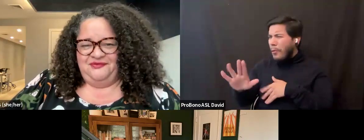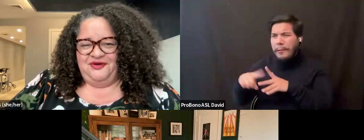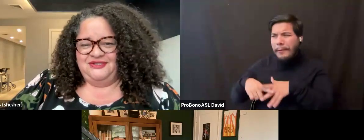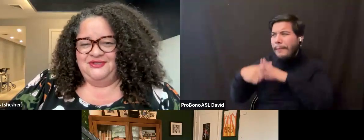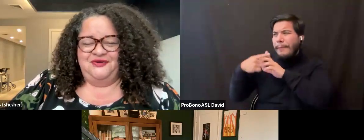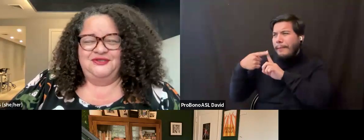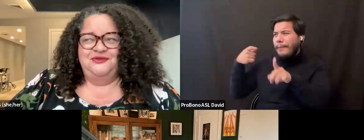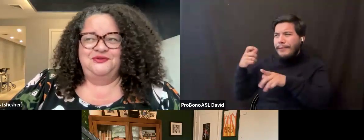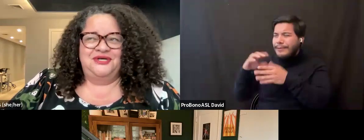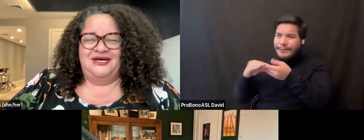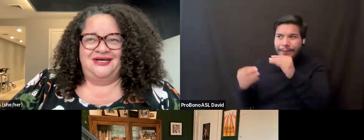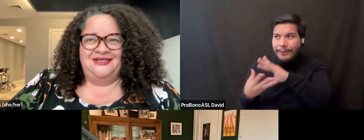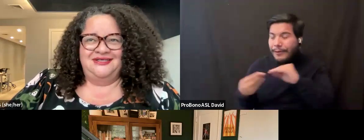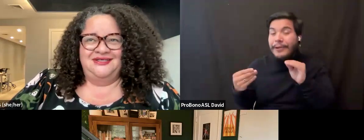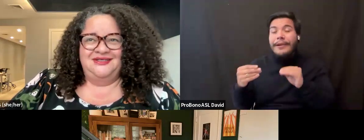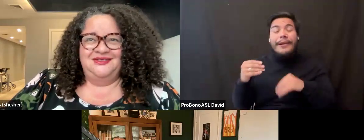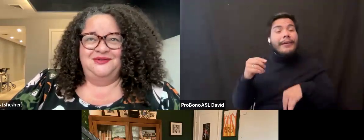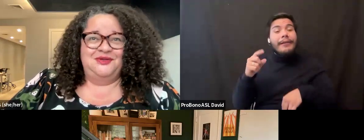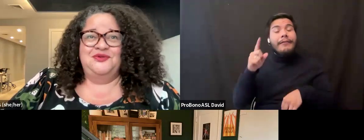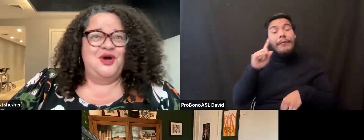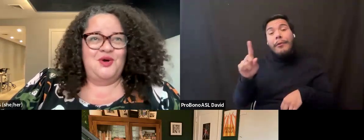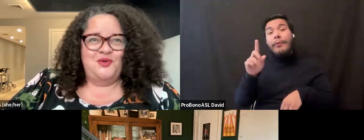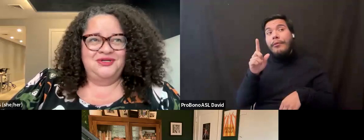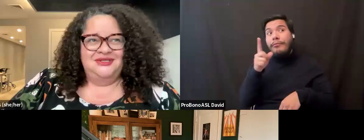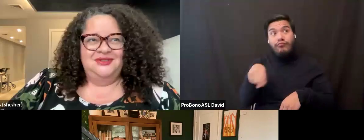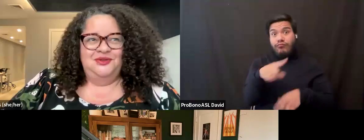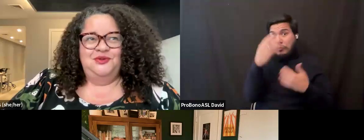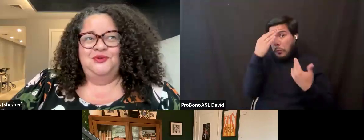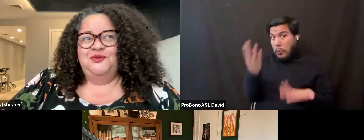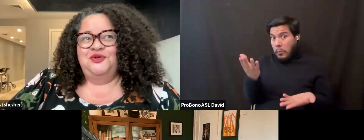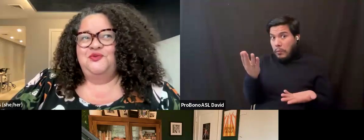For folks who don't know you